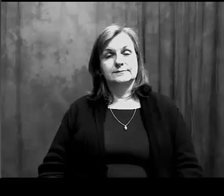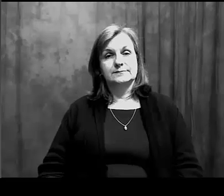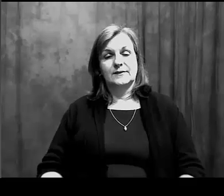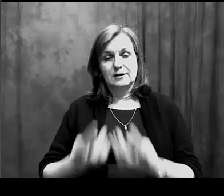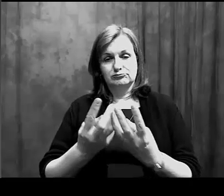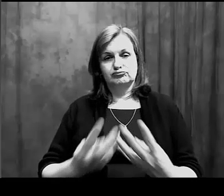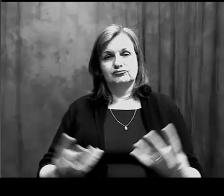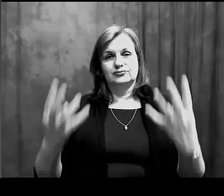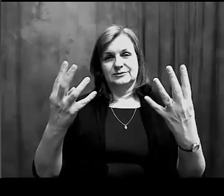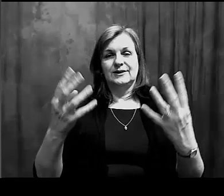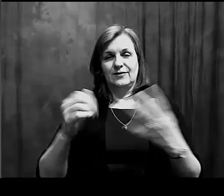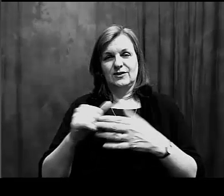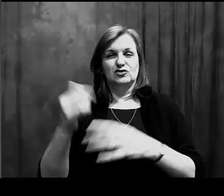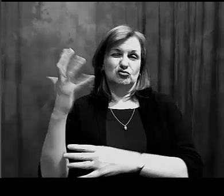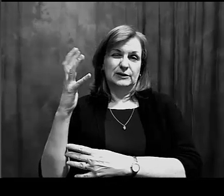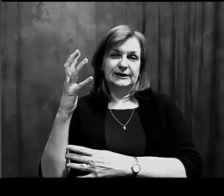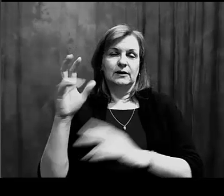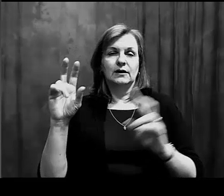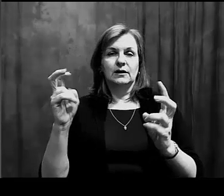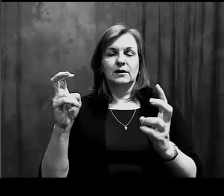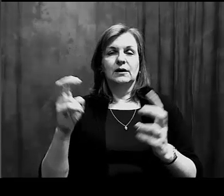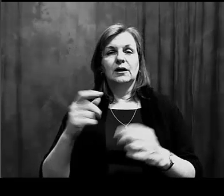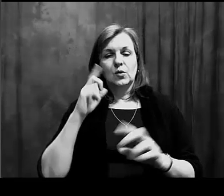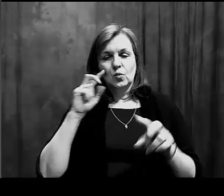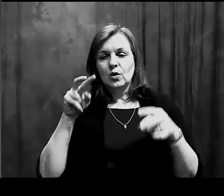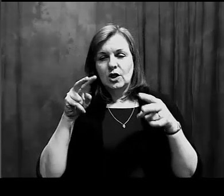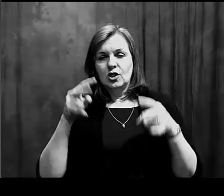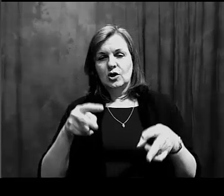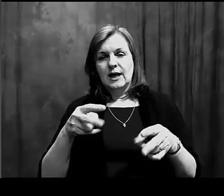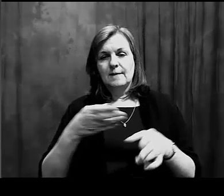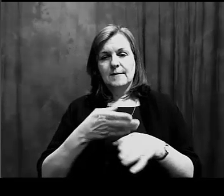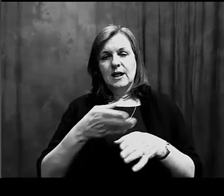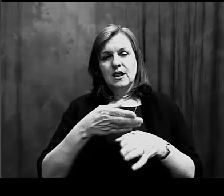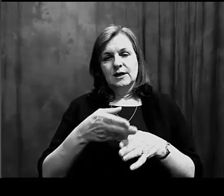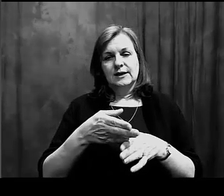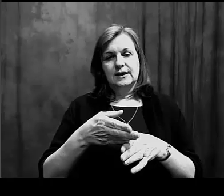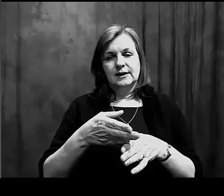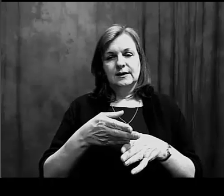on our tree we will focus primarily on